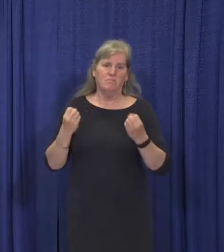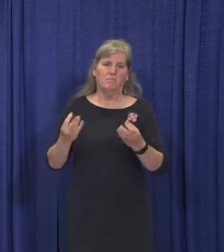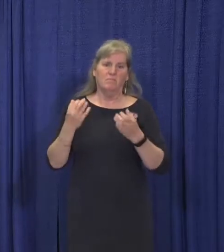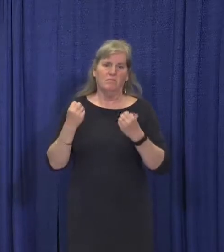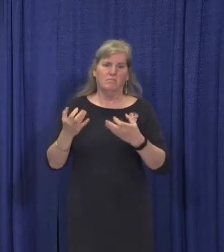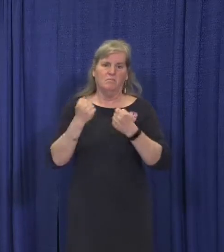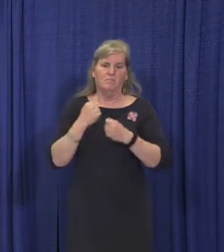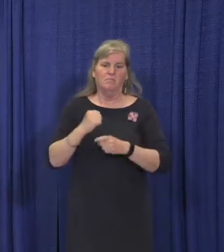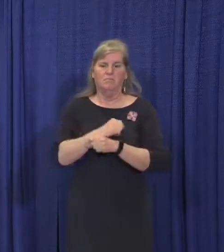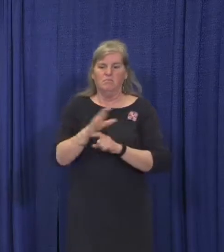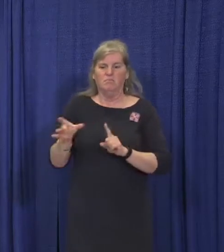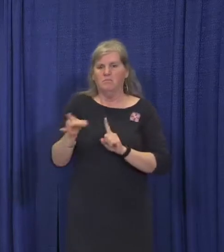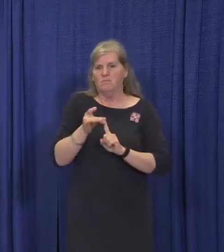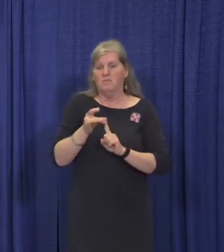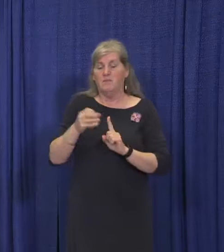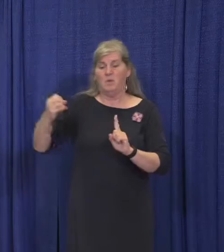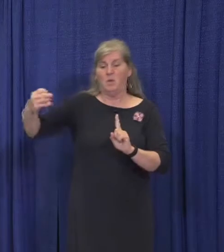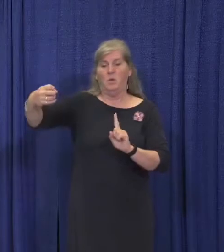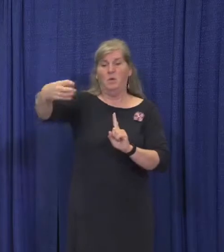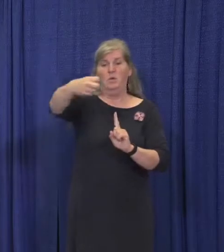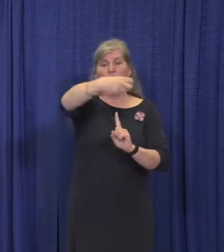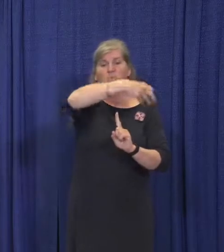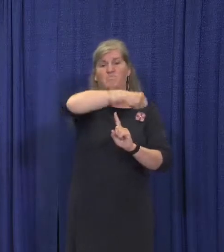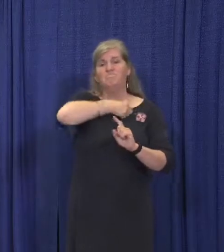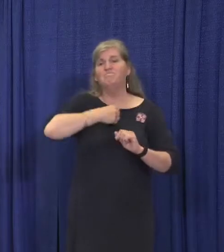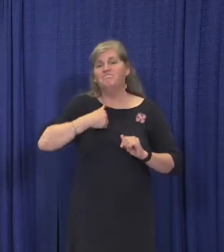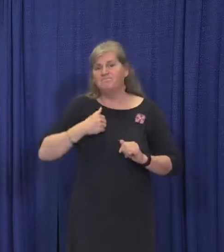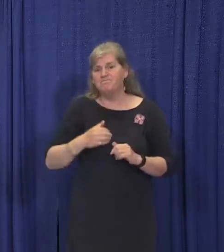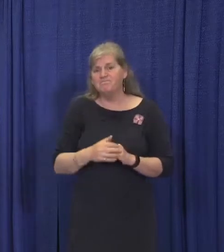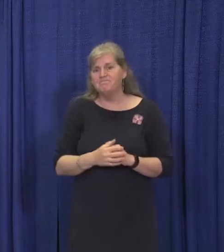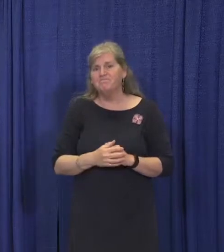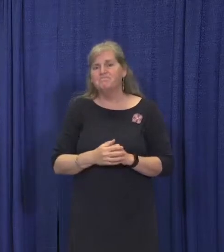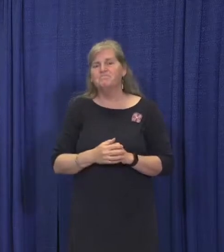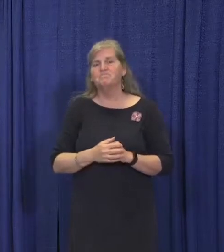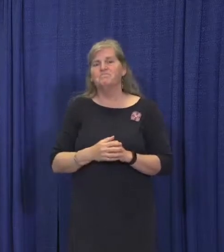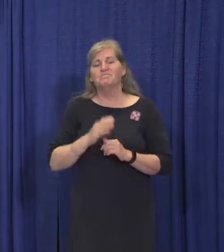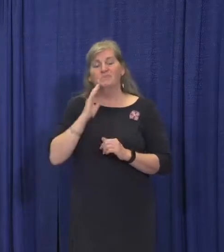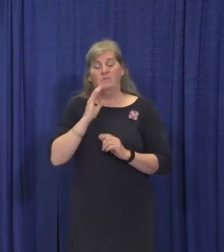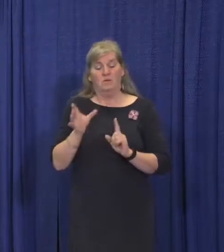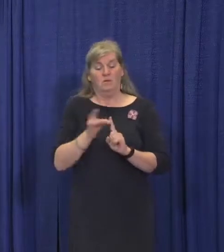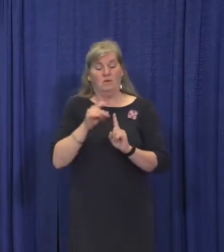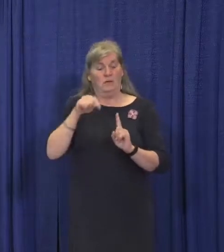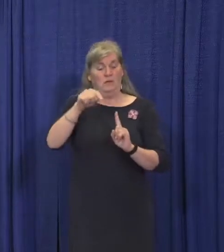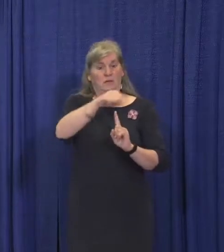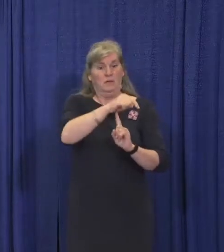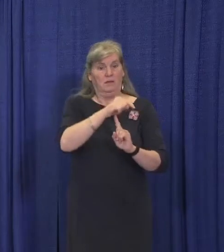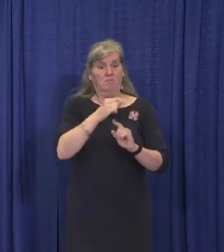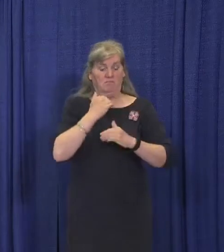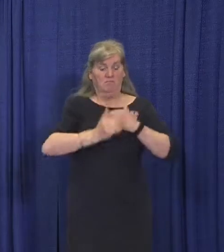dozens of people that may have been exposed. As I said contact tracing is